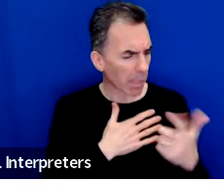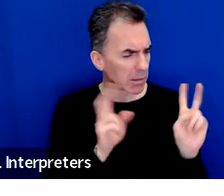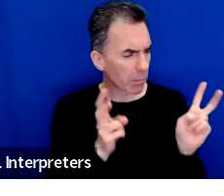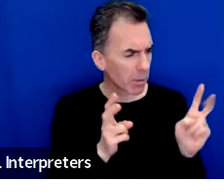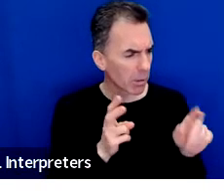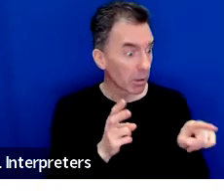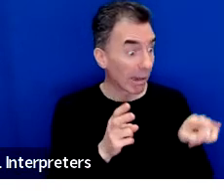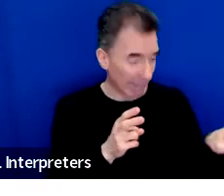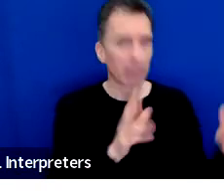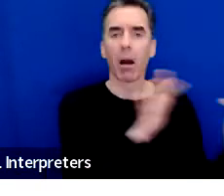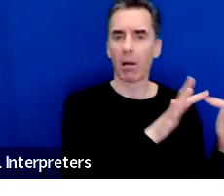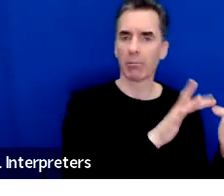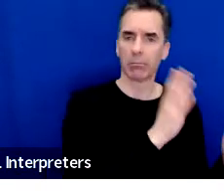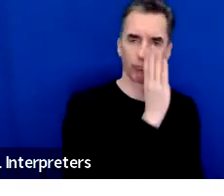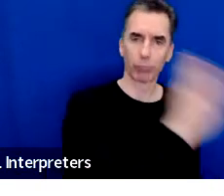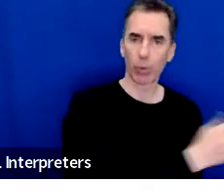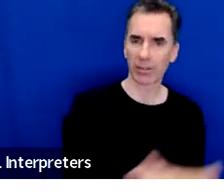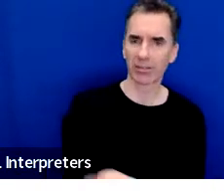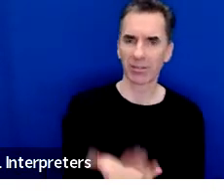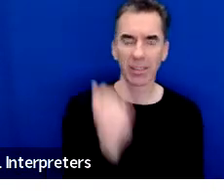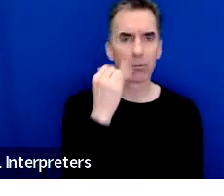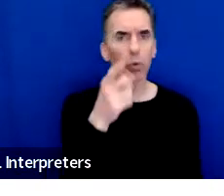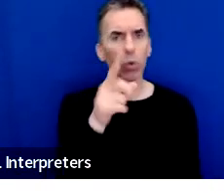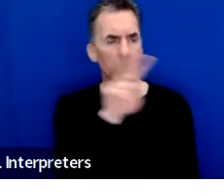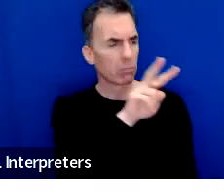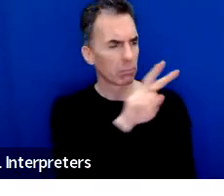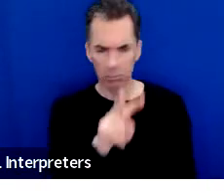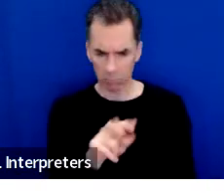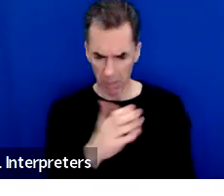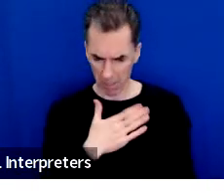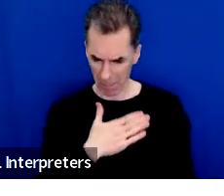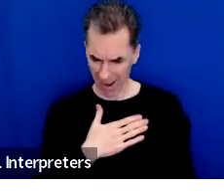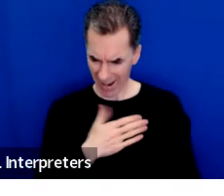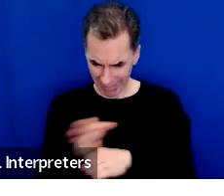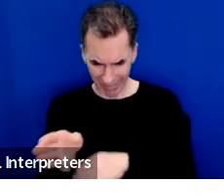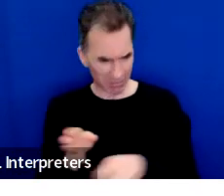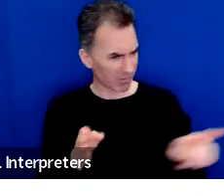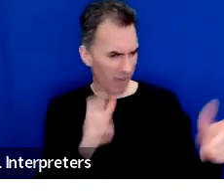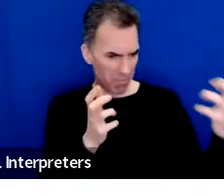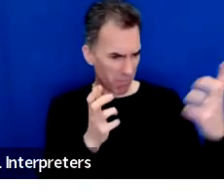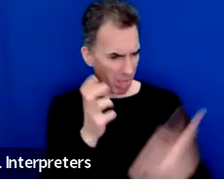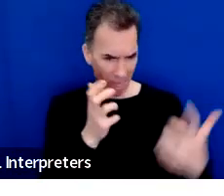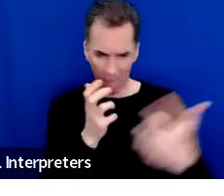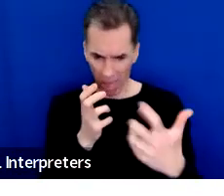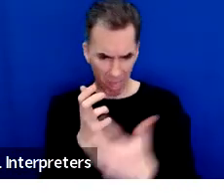If you don't see your subject area listed on here, just email to me.